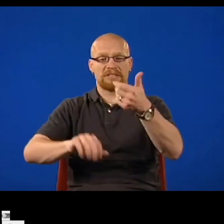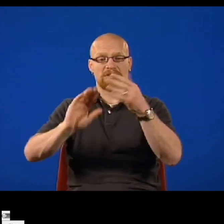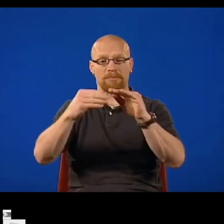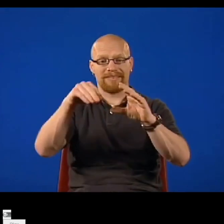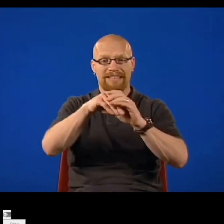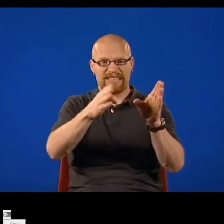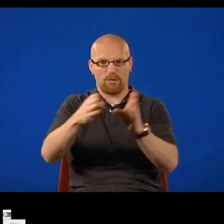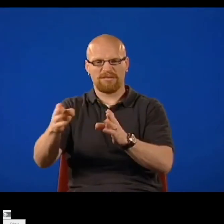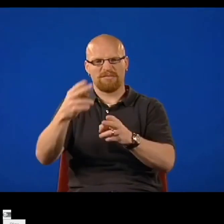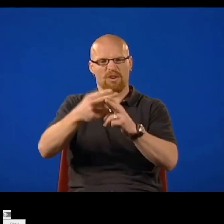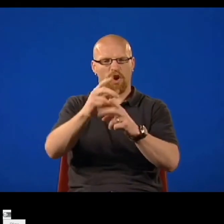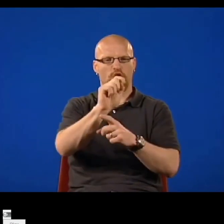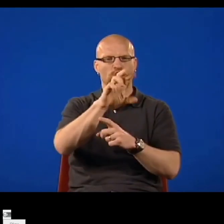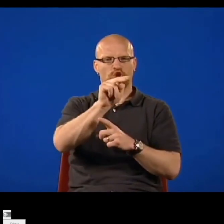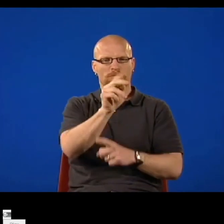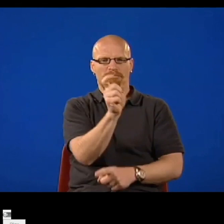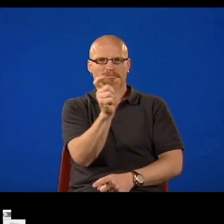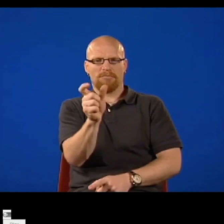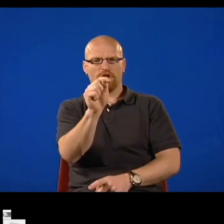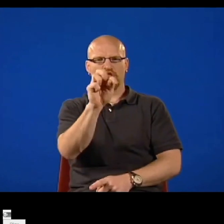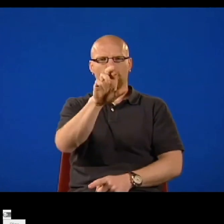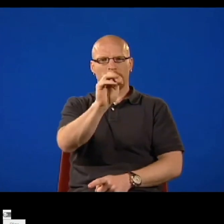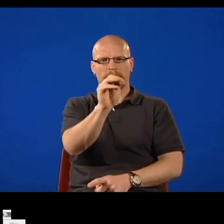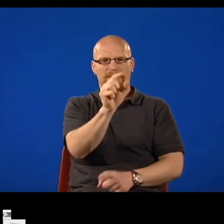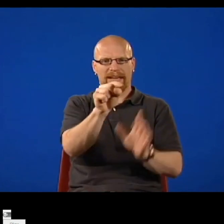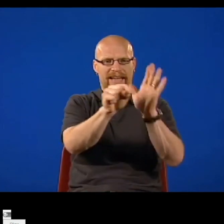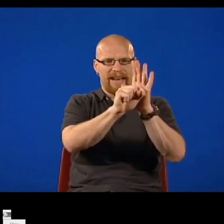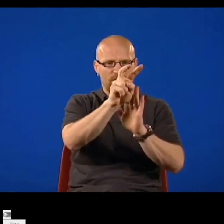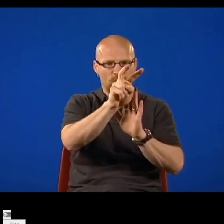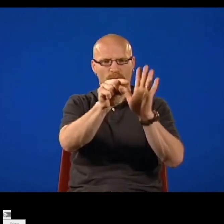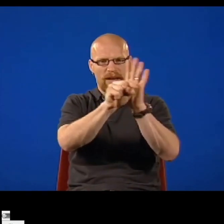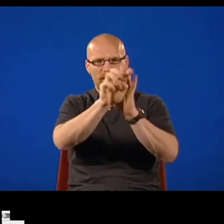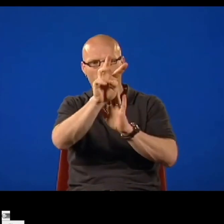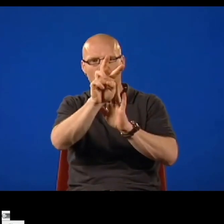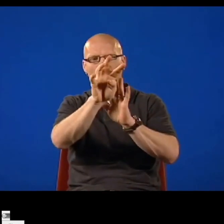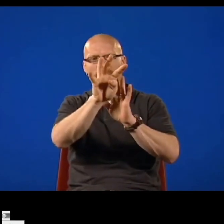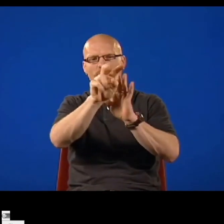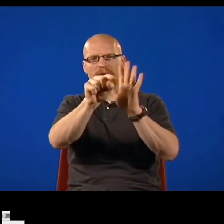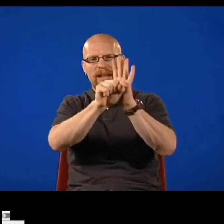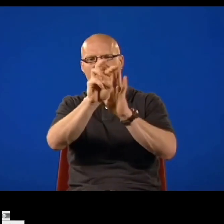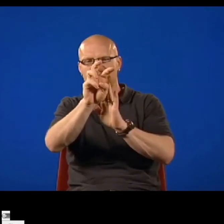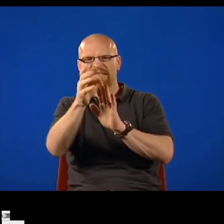Any numbers in a sequence is called a term. A term would be negative 2, negative 4, negative 6